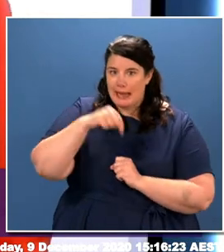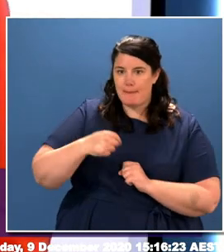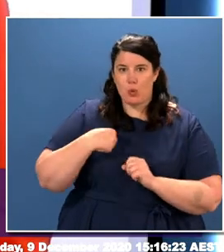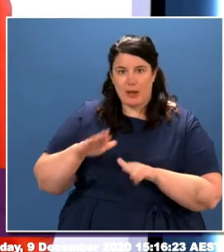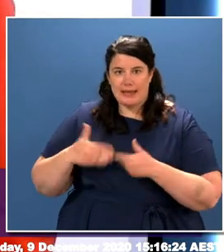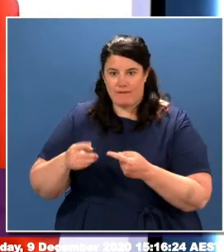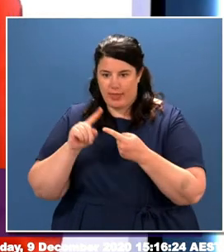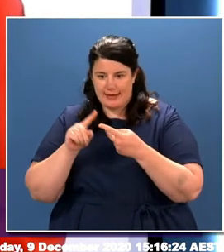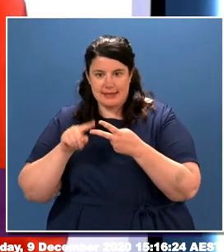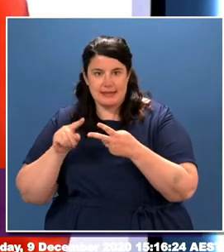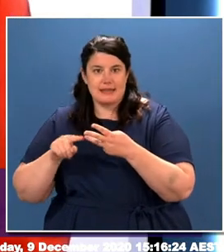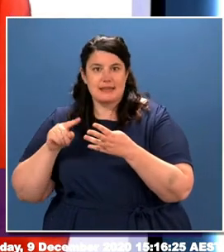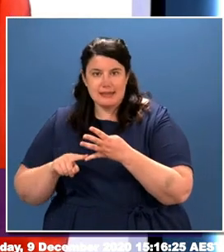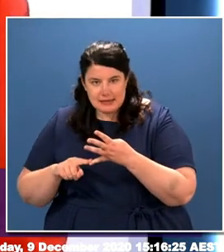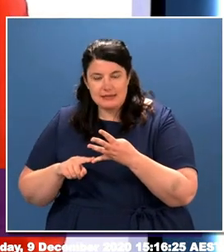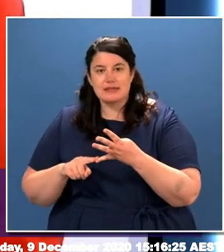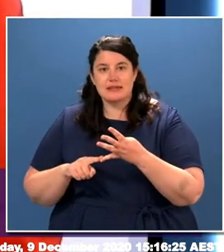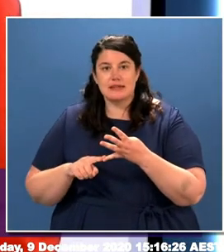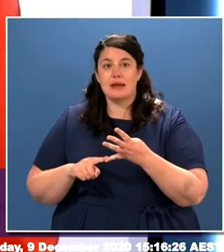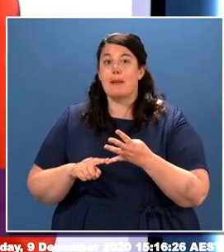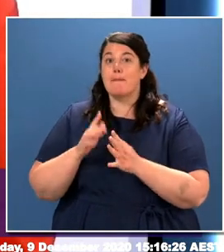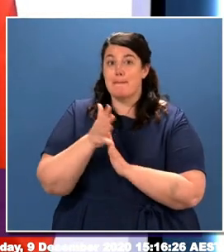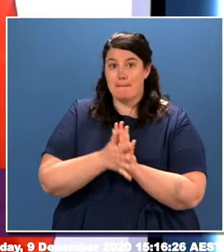that then resulted in particular practices.